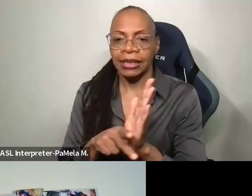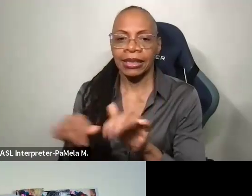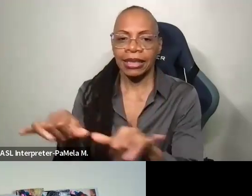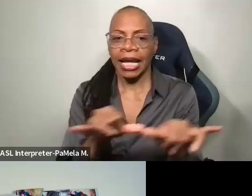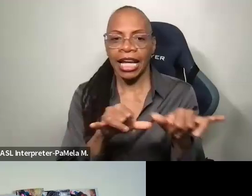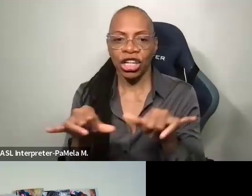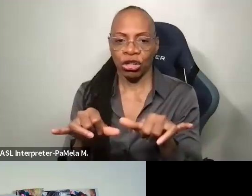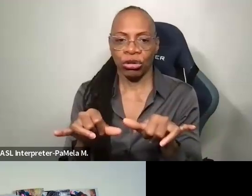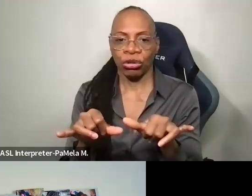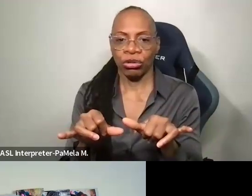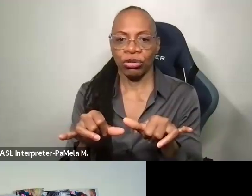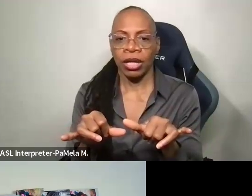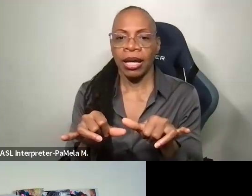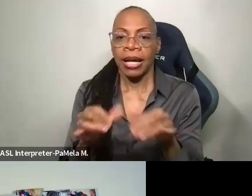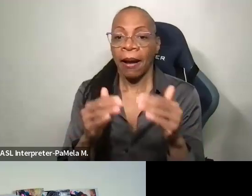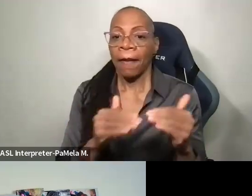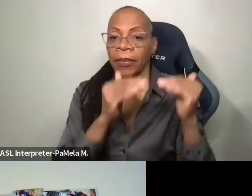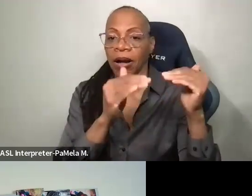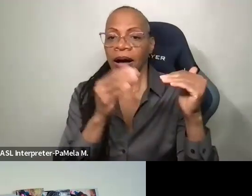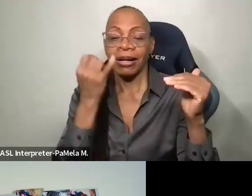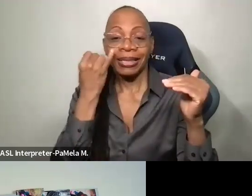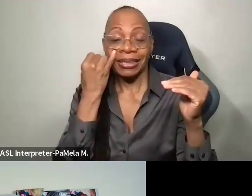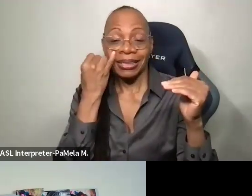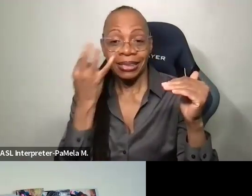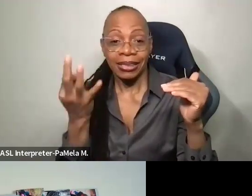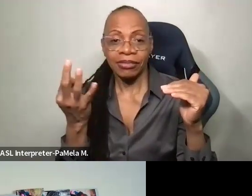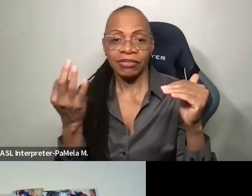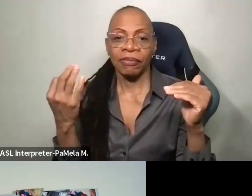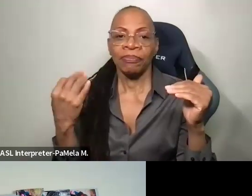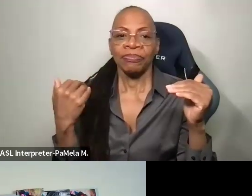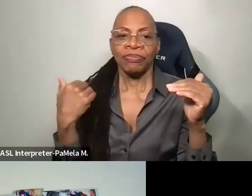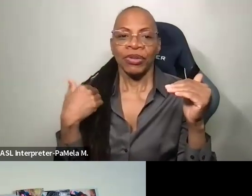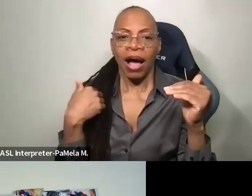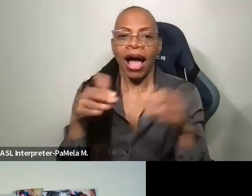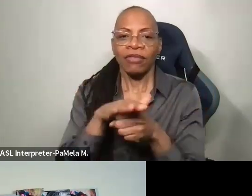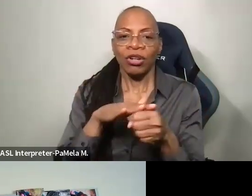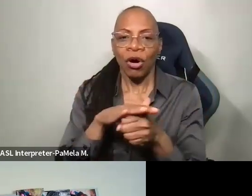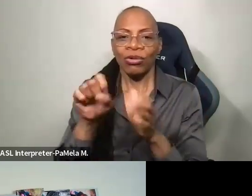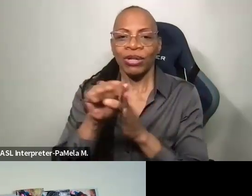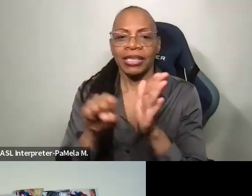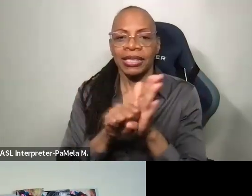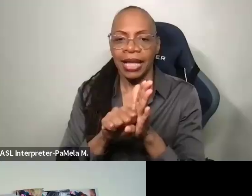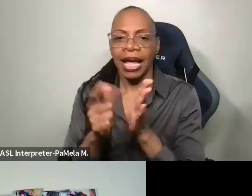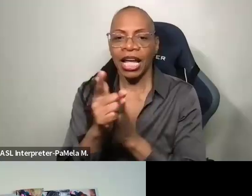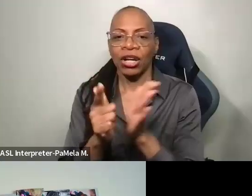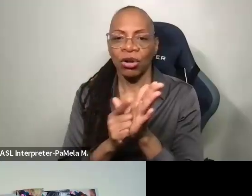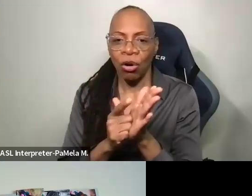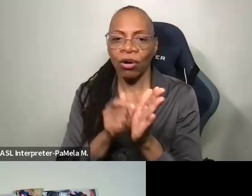privacy data sharing laws that you need to incorporate into the development of that privacy policy, obviously those should all be considered.